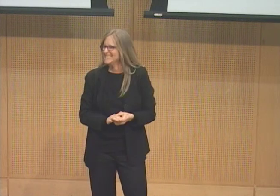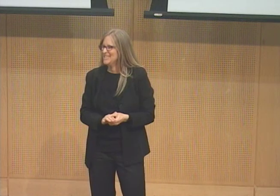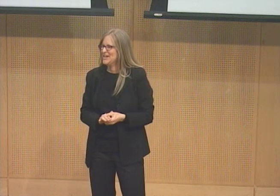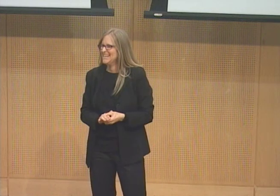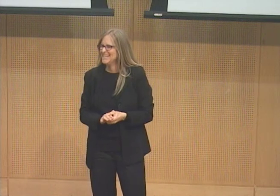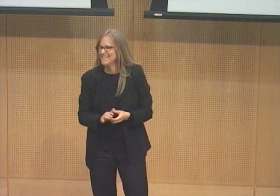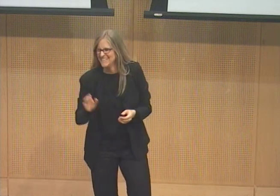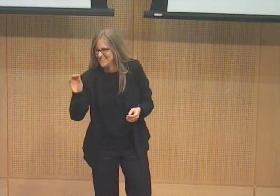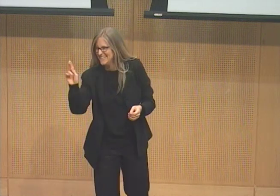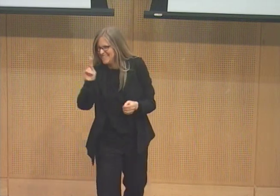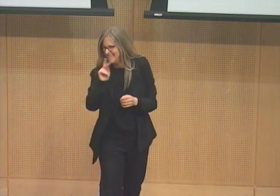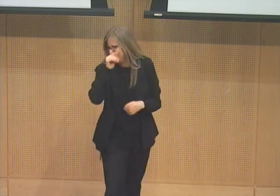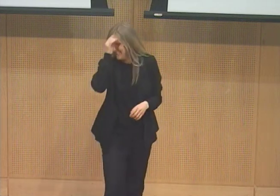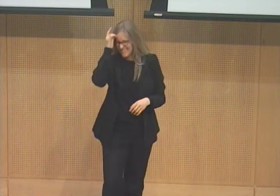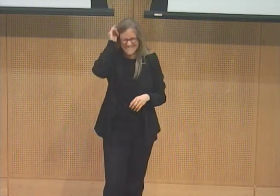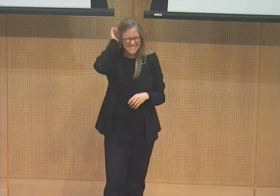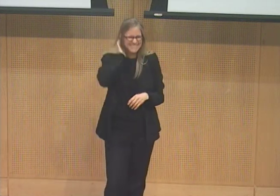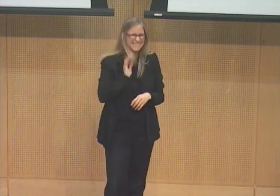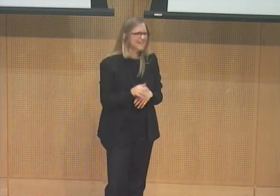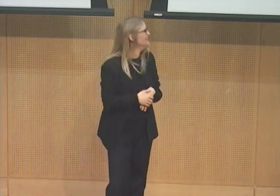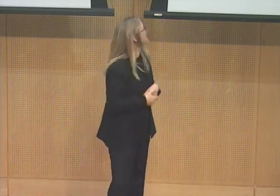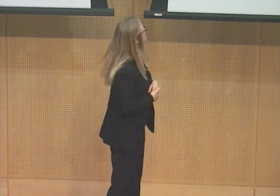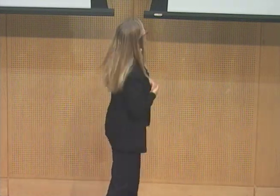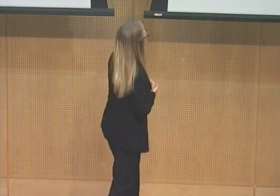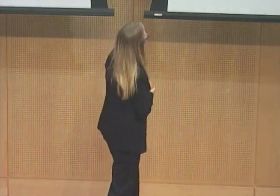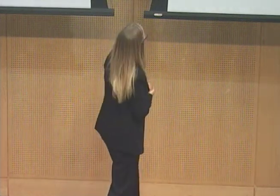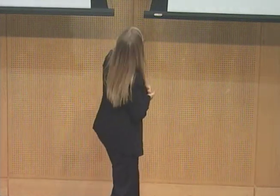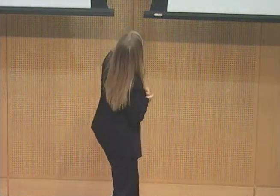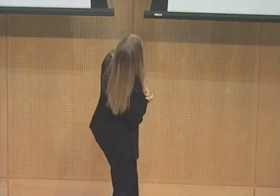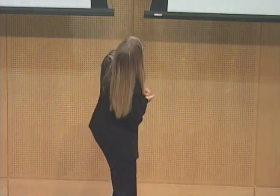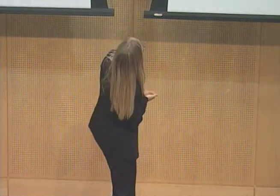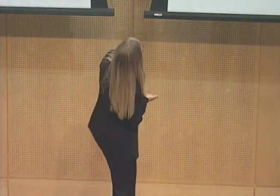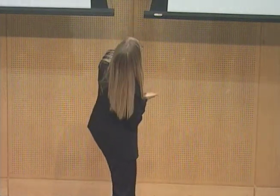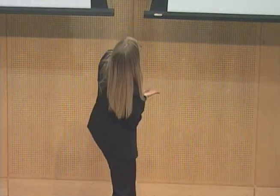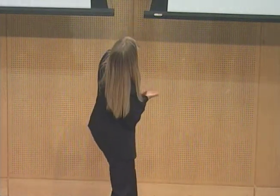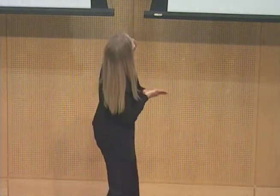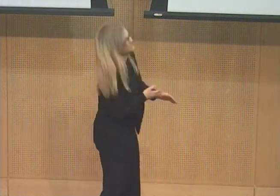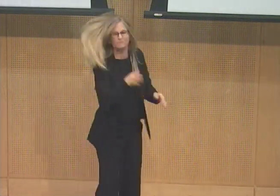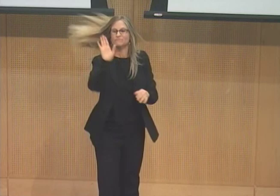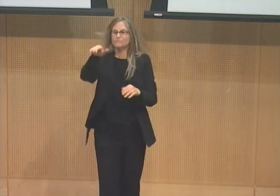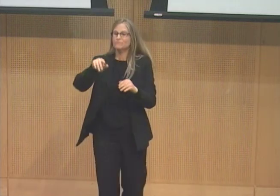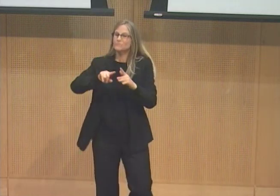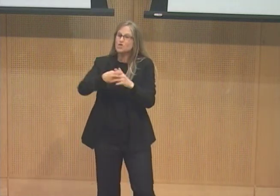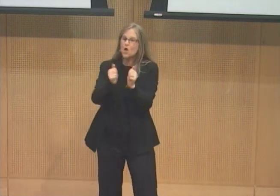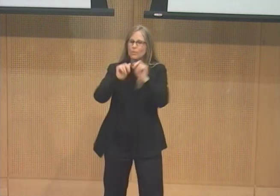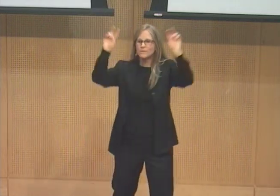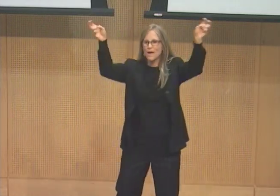"Serena is now able to hear much of her world with the help of a cochlear implant she received when she was 2 1/2,"